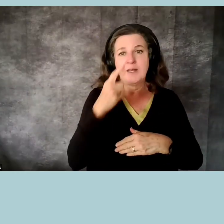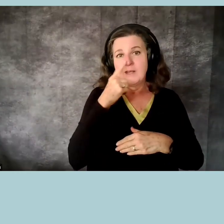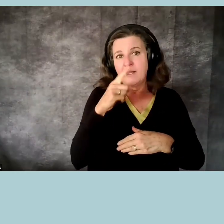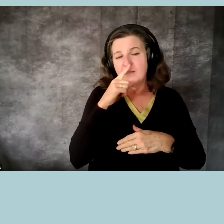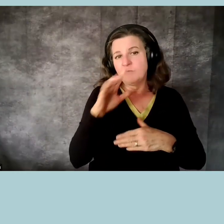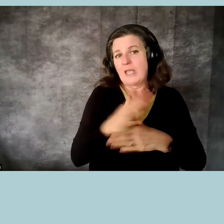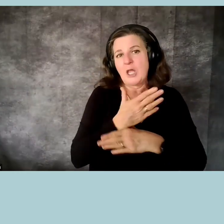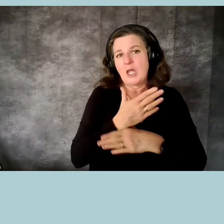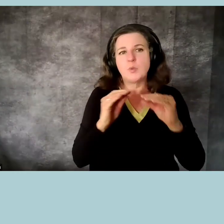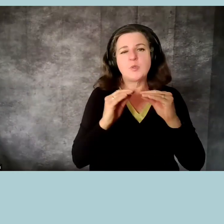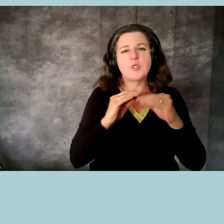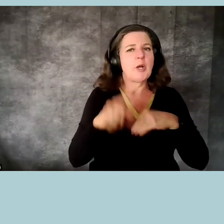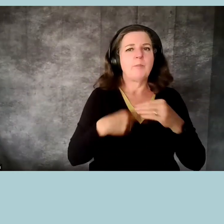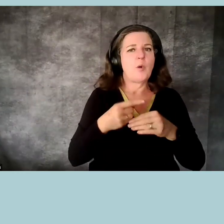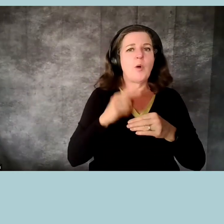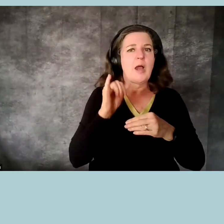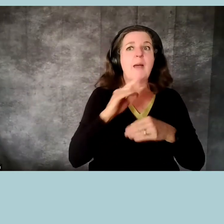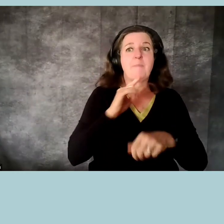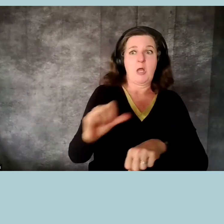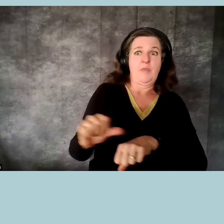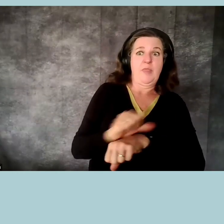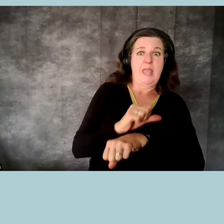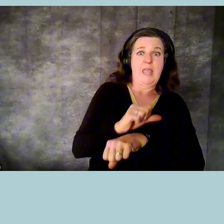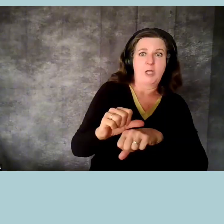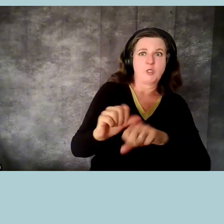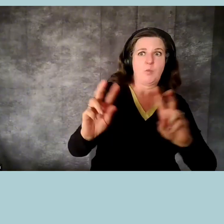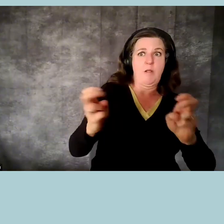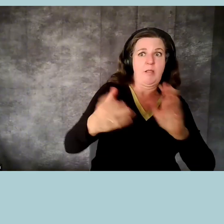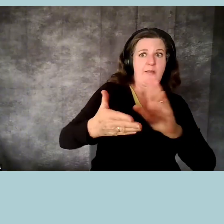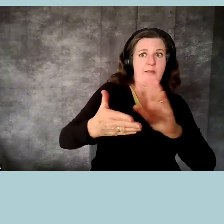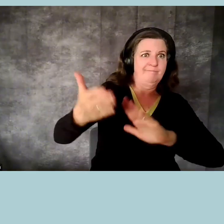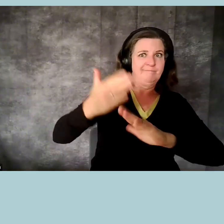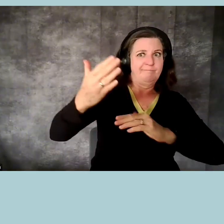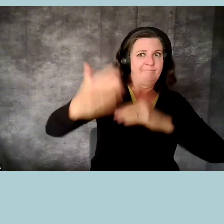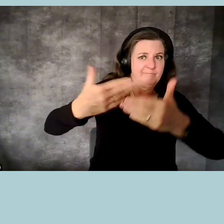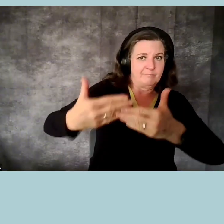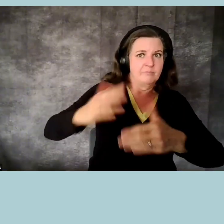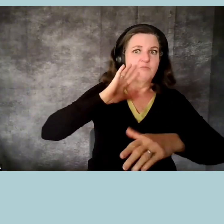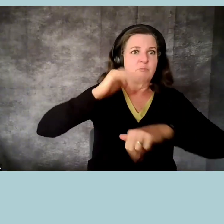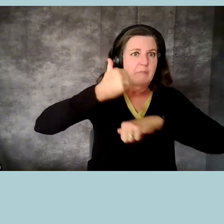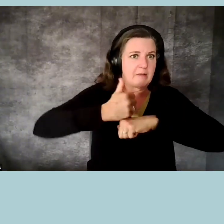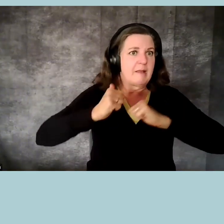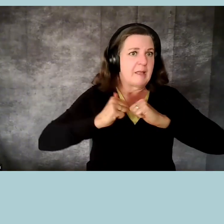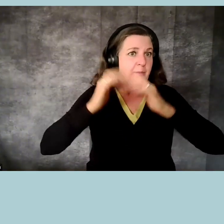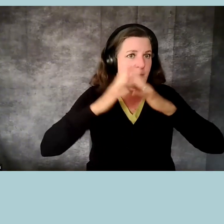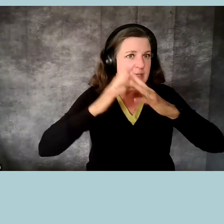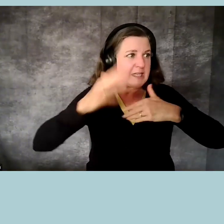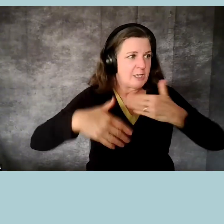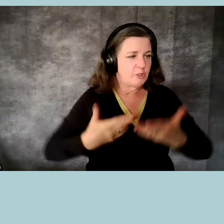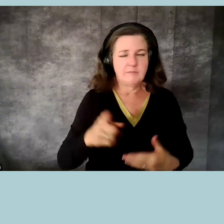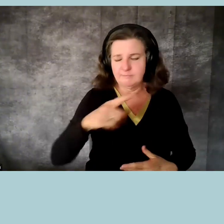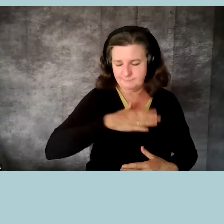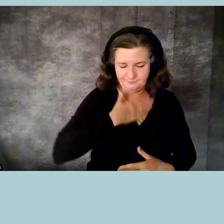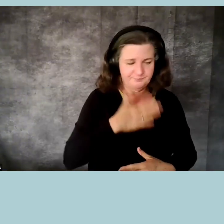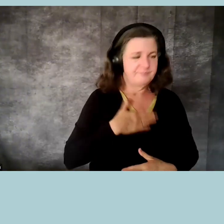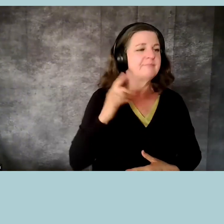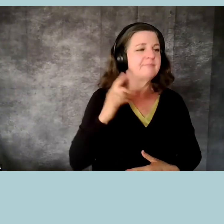about the actual execution or implementation process. Yeah, happy to. I mean, I think everyone in our